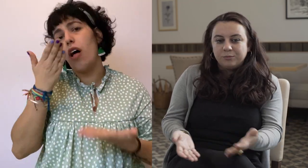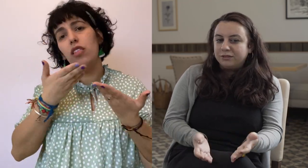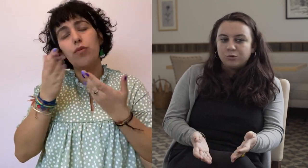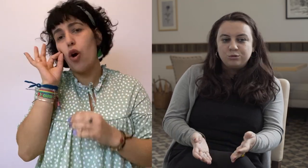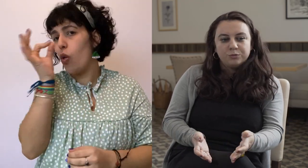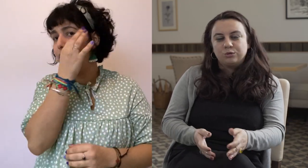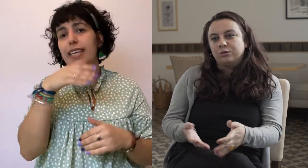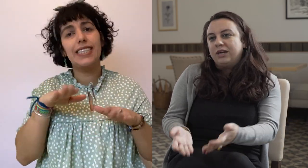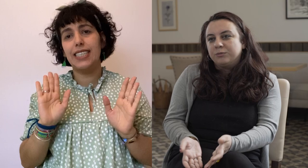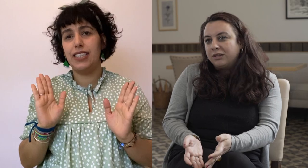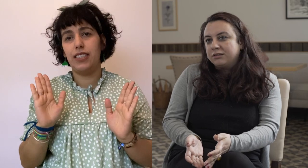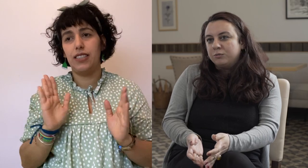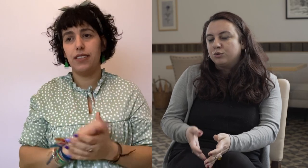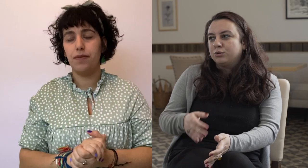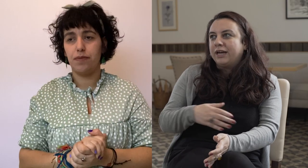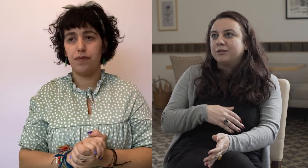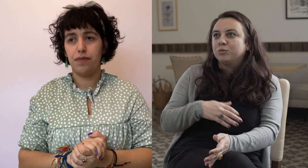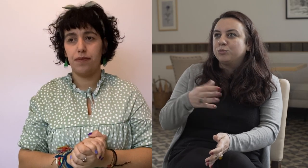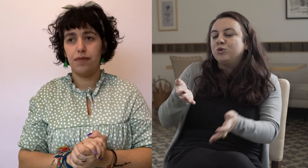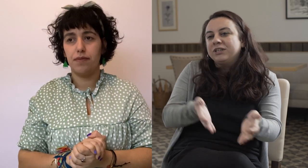But, you can't always talk, you can't always tell. So besides this,